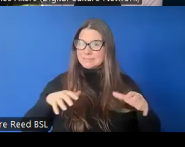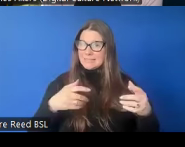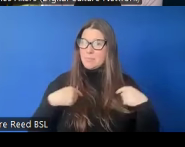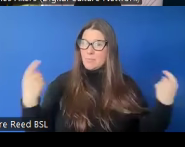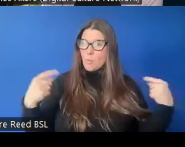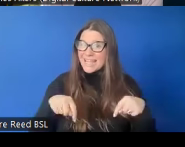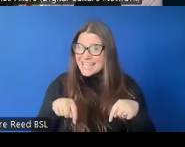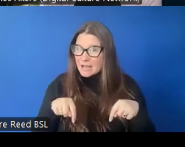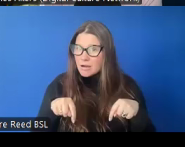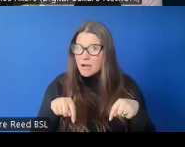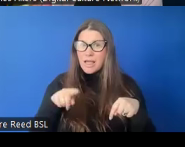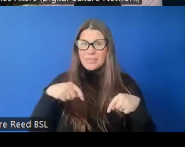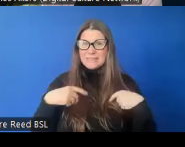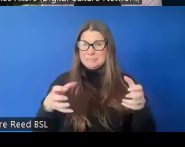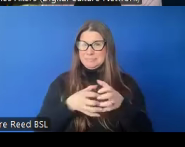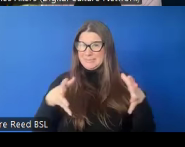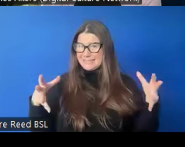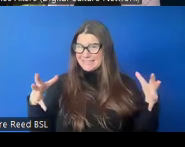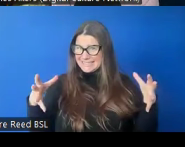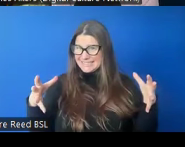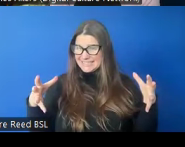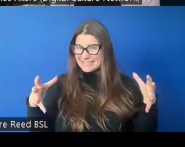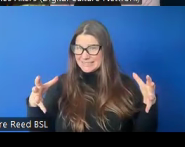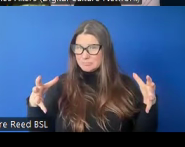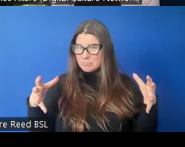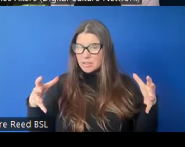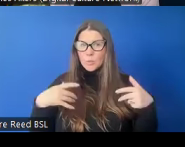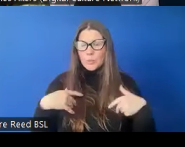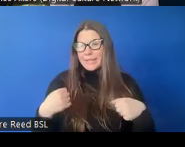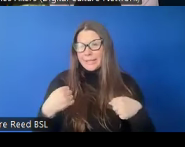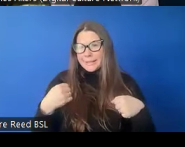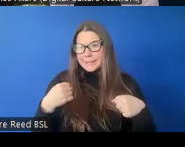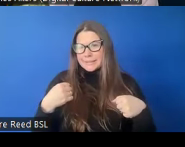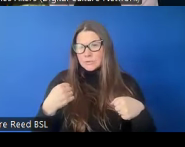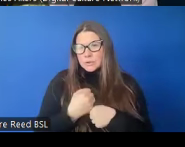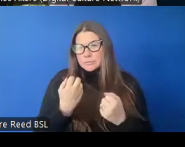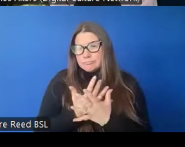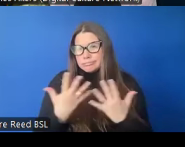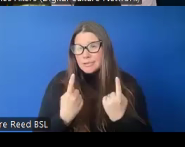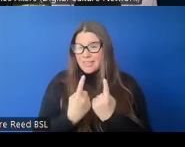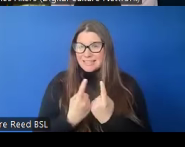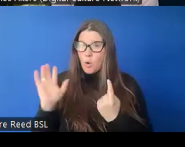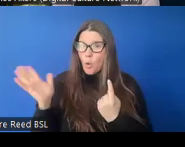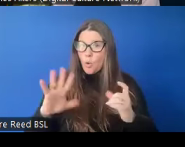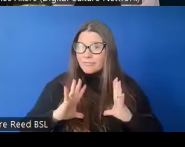There's a big team of us doing all different things, and it's free. If you want one-to-one support from us, please do get in touch.